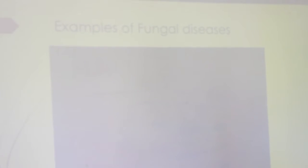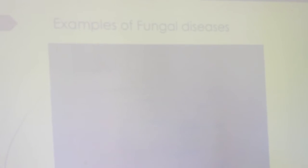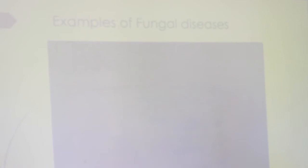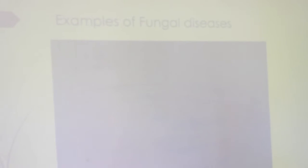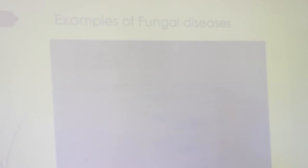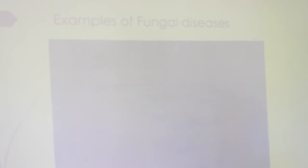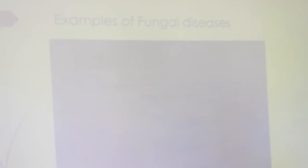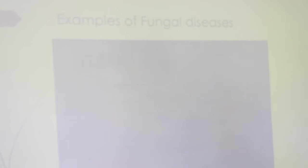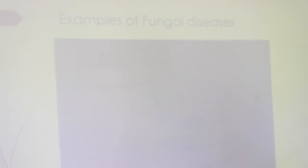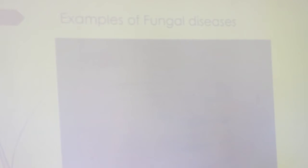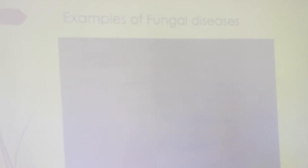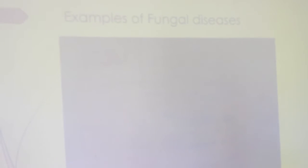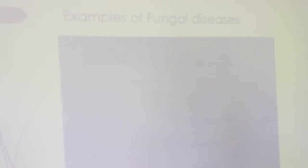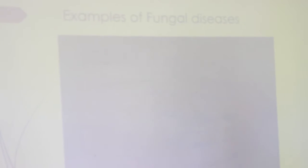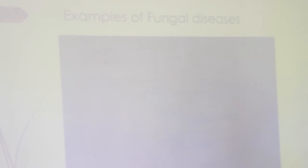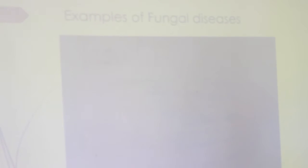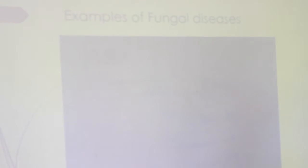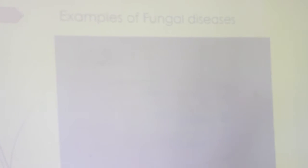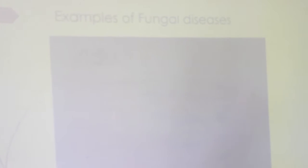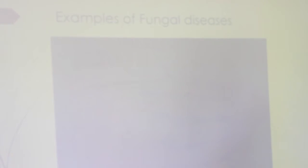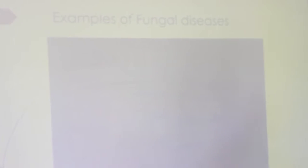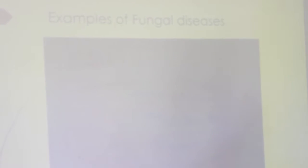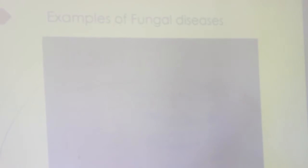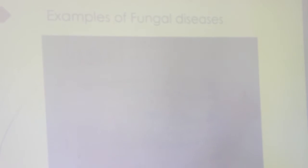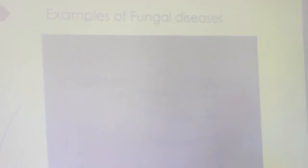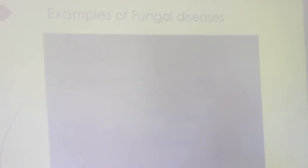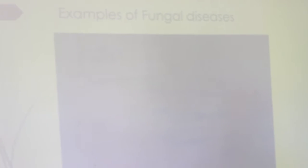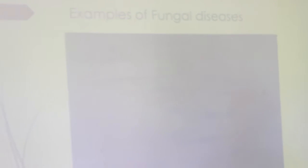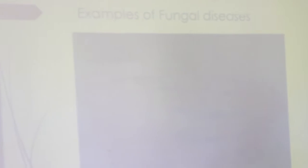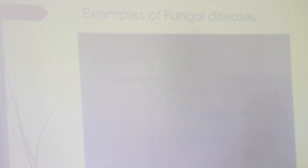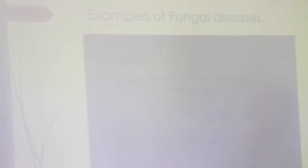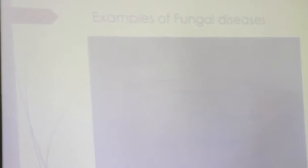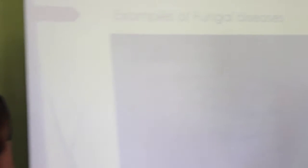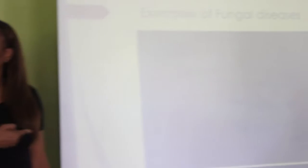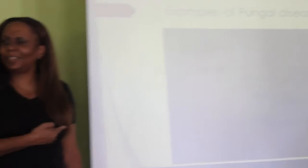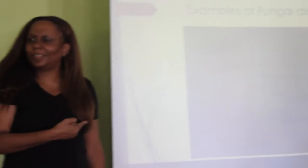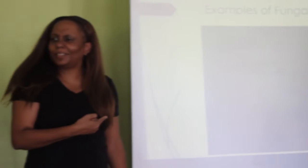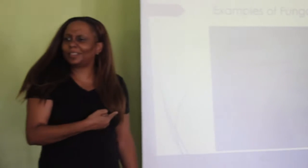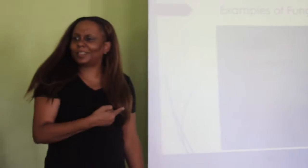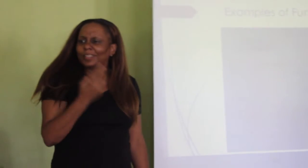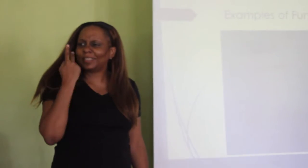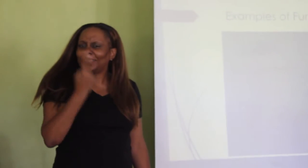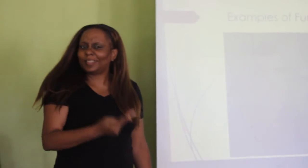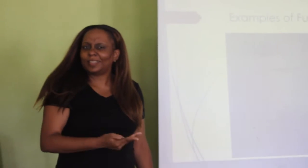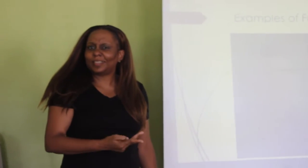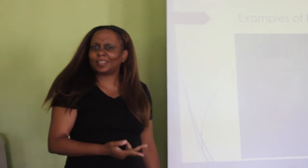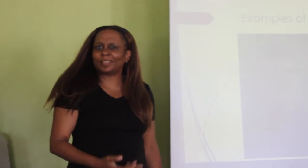um this this is supposed to be the onion but what we are what we should be seeing